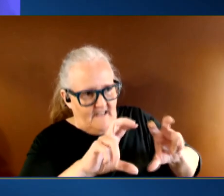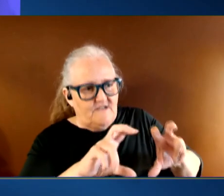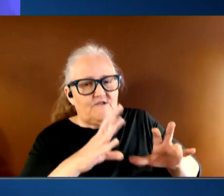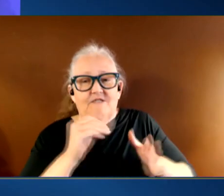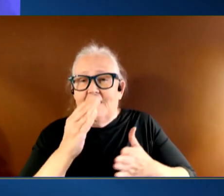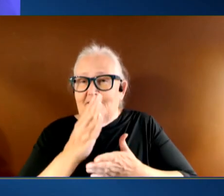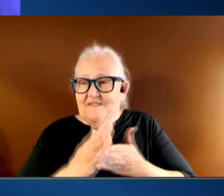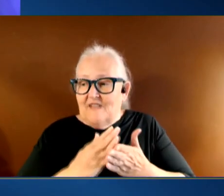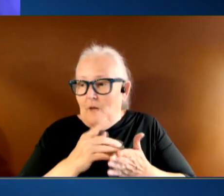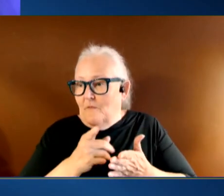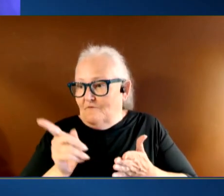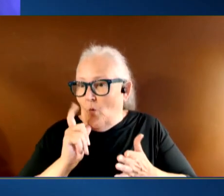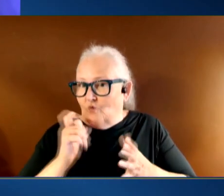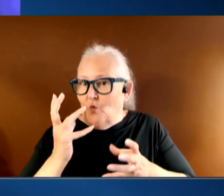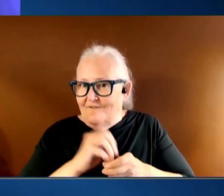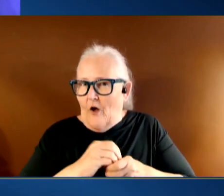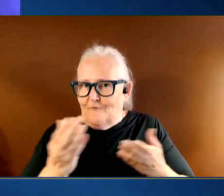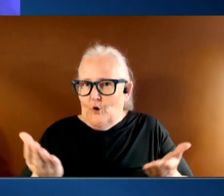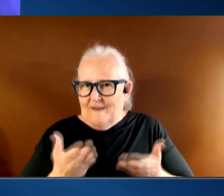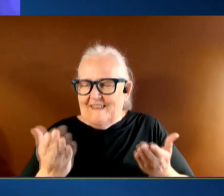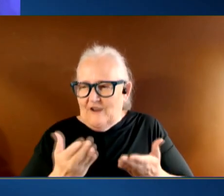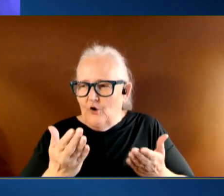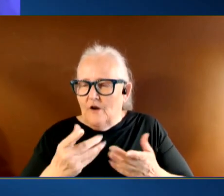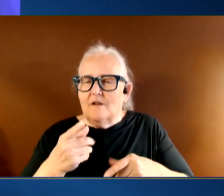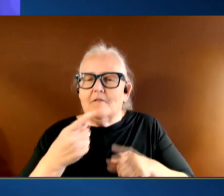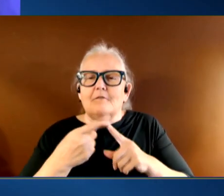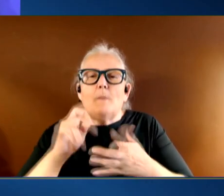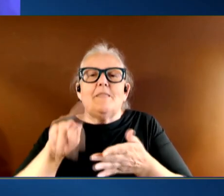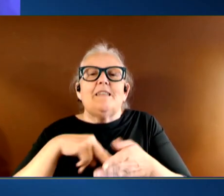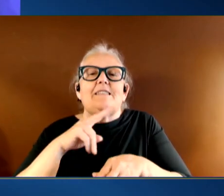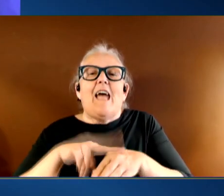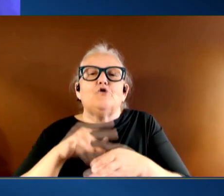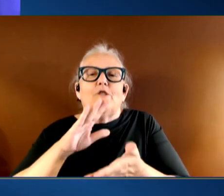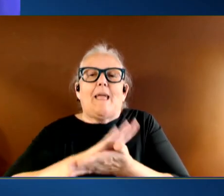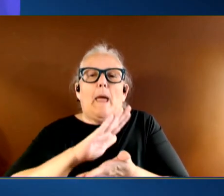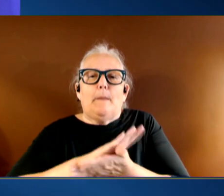they're sitting, from the National Academy. So, we have made a significant investment.